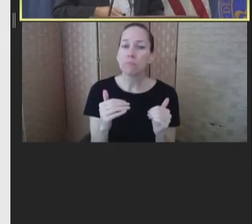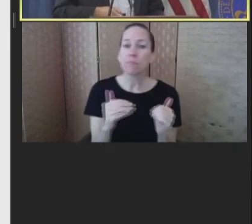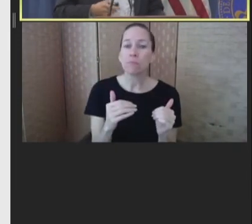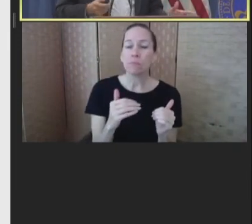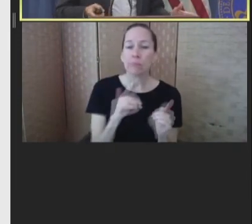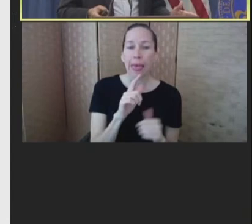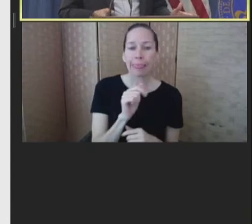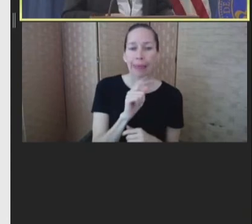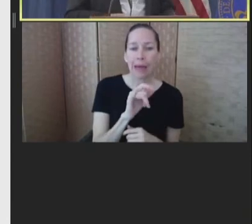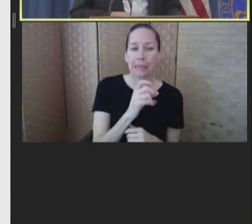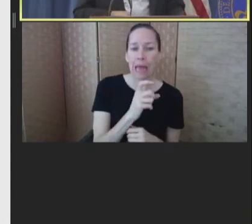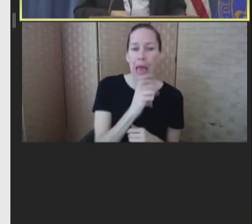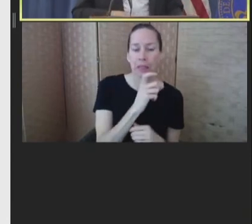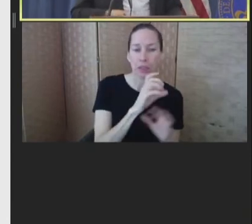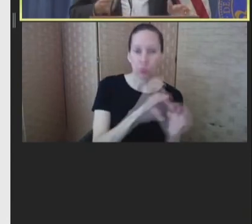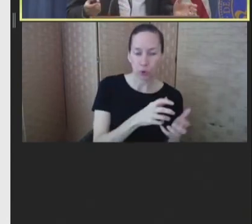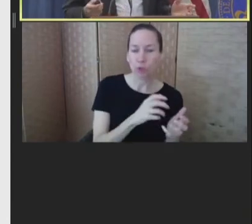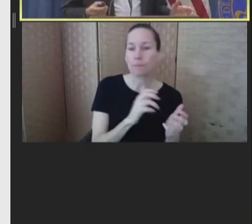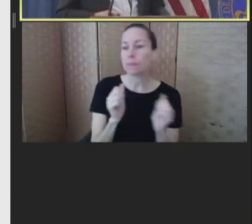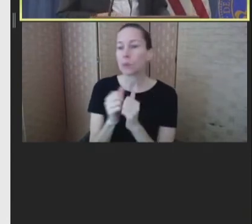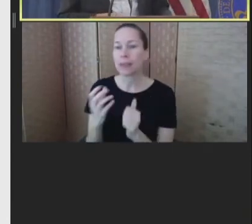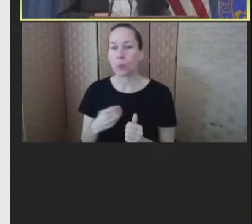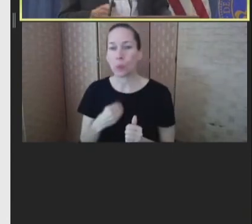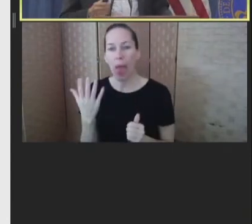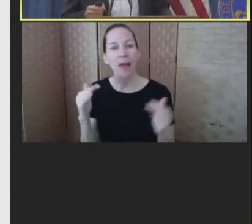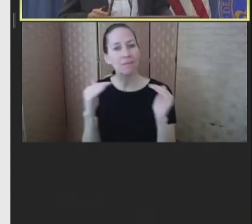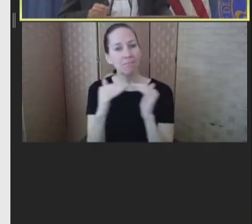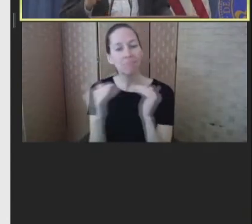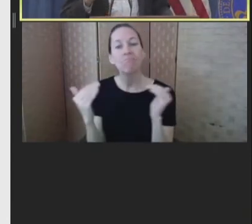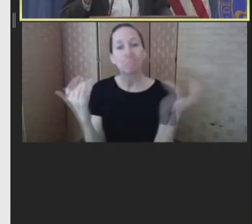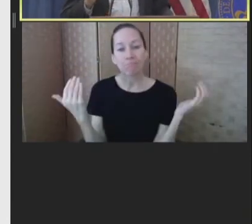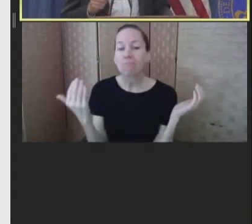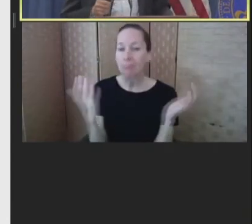So in summary, achieving high vaccination rates equitably requires a focus,